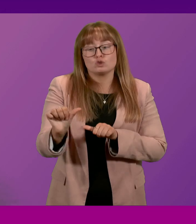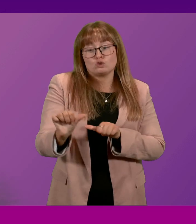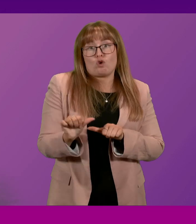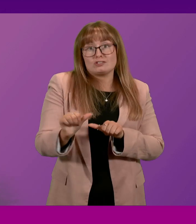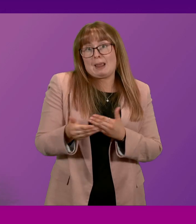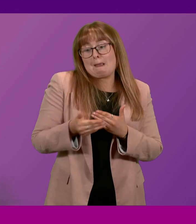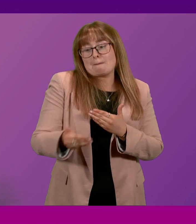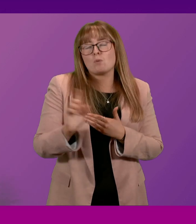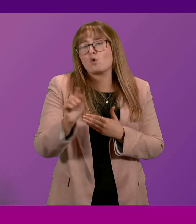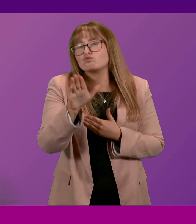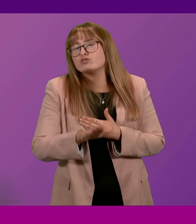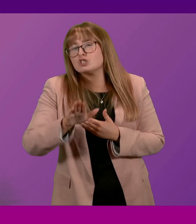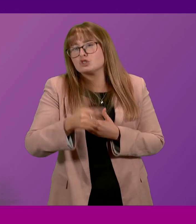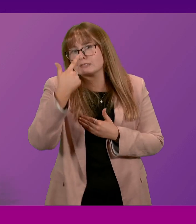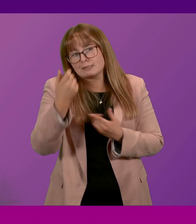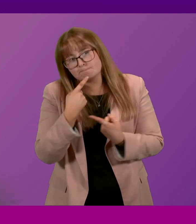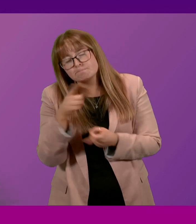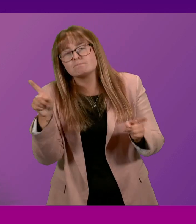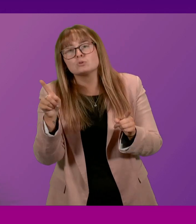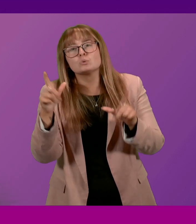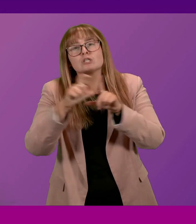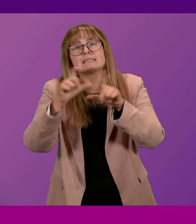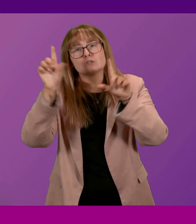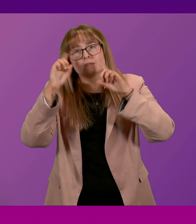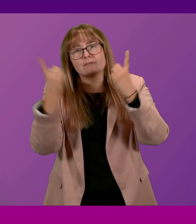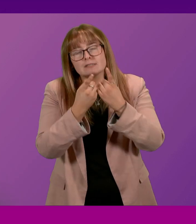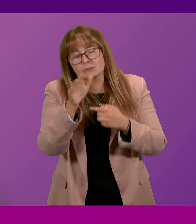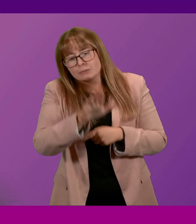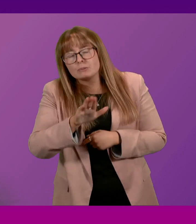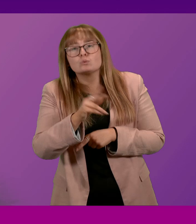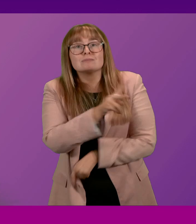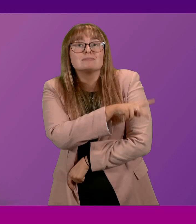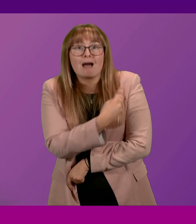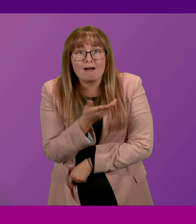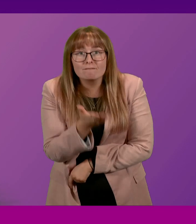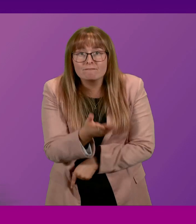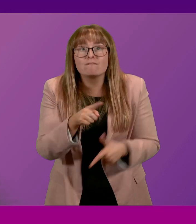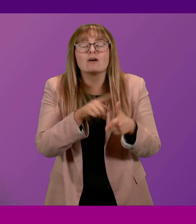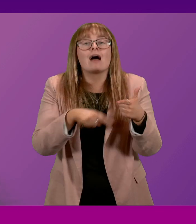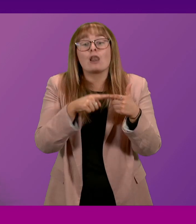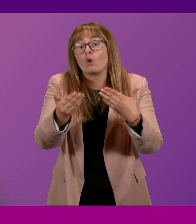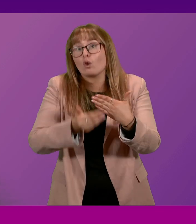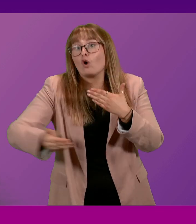what reassurance can the First Minister provide to University of Dundee staff? In the long term,